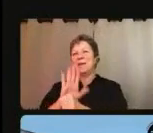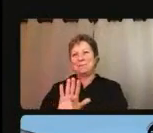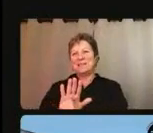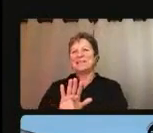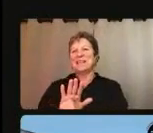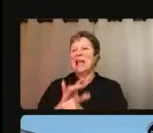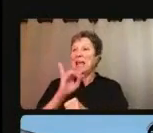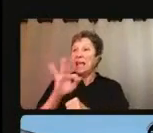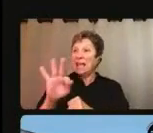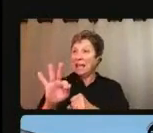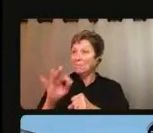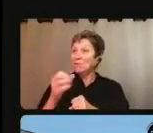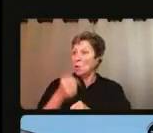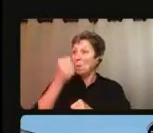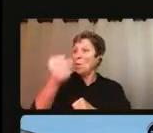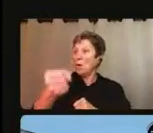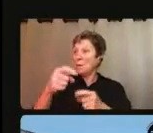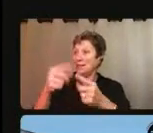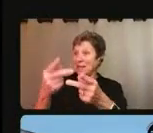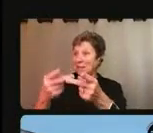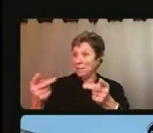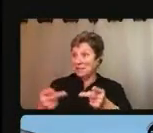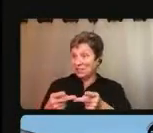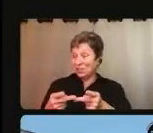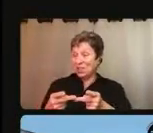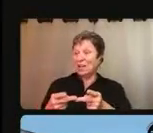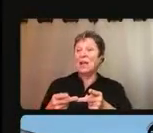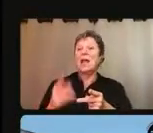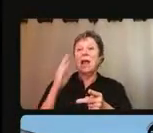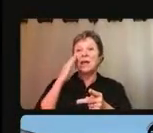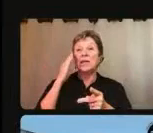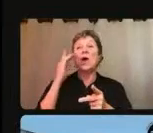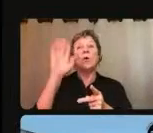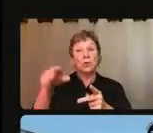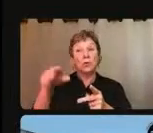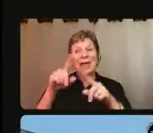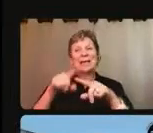I DO MY BEST TO TAKE OWNERSHIP